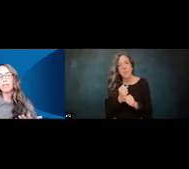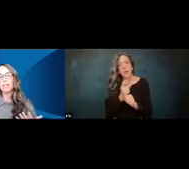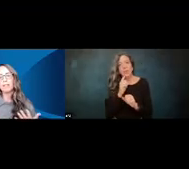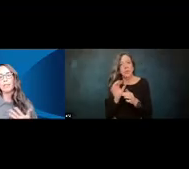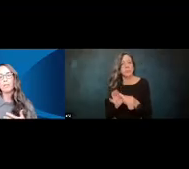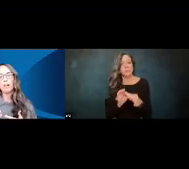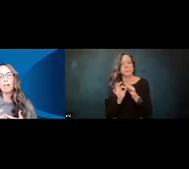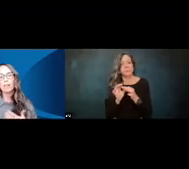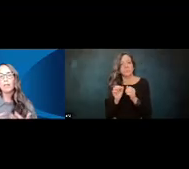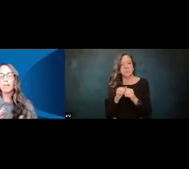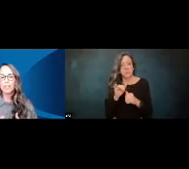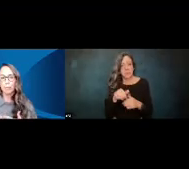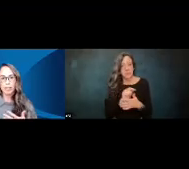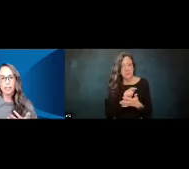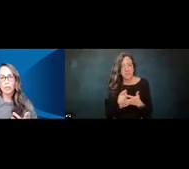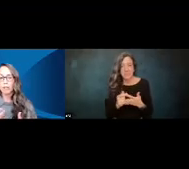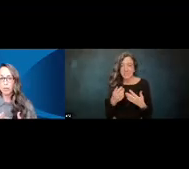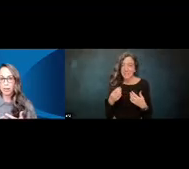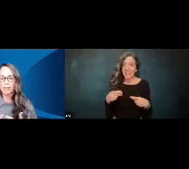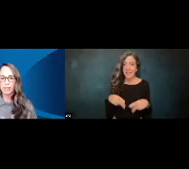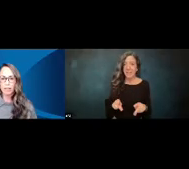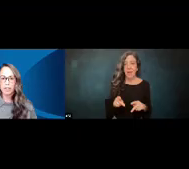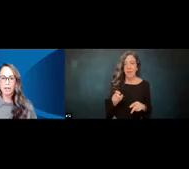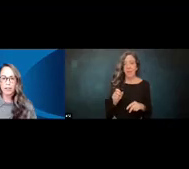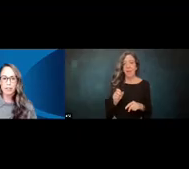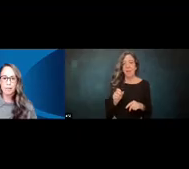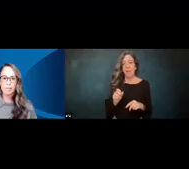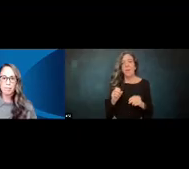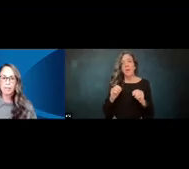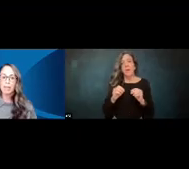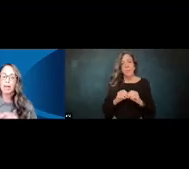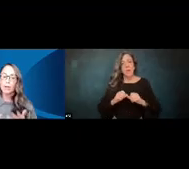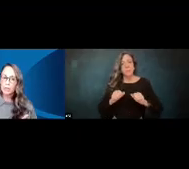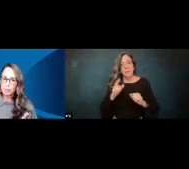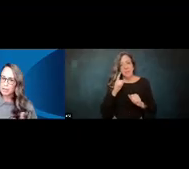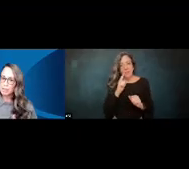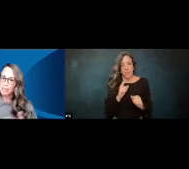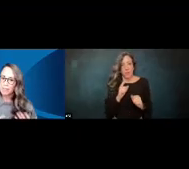within the series while also allowing space for the nuances of indicators. Ultimately,